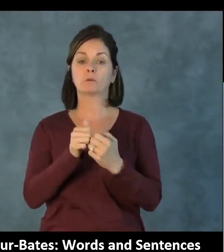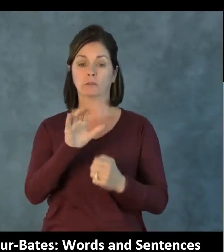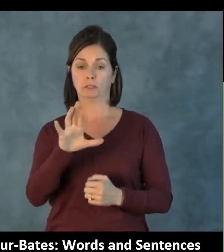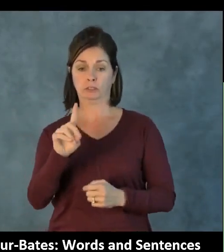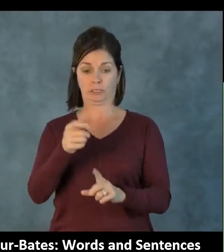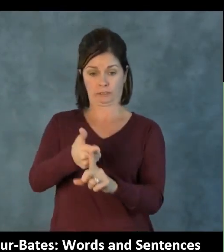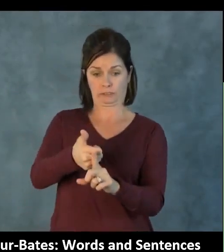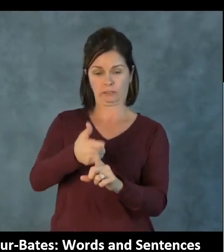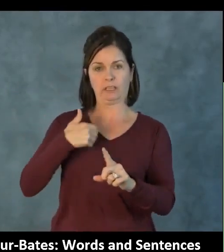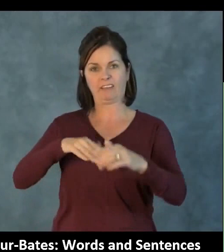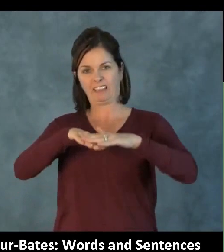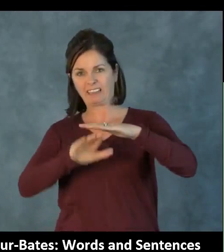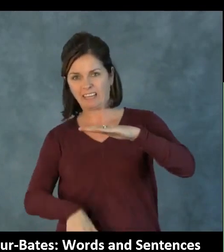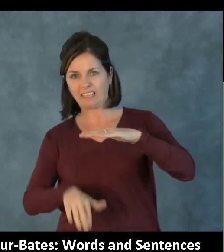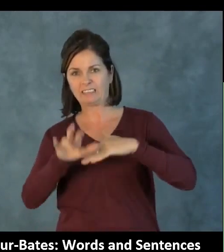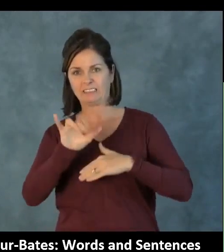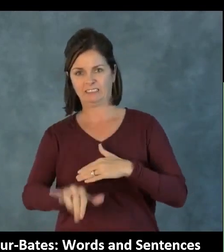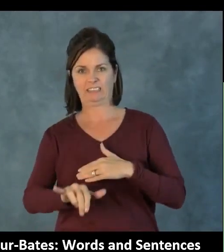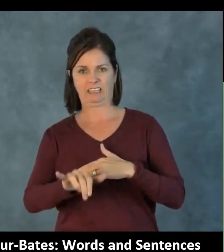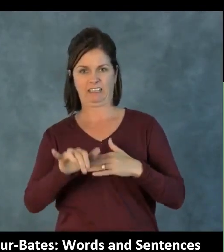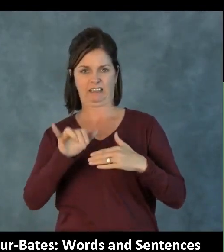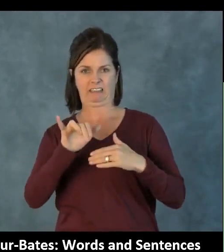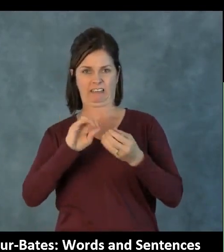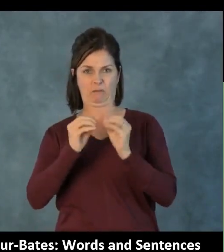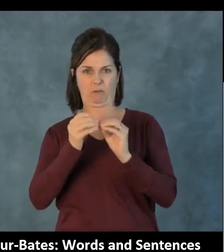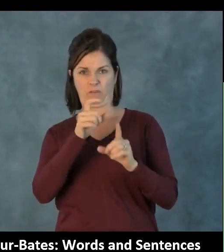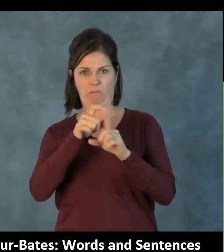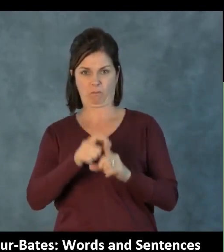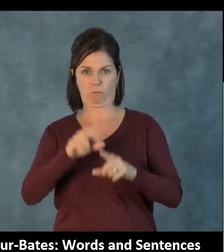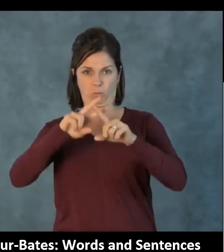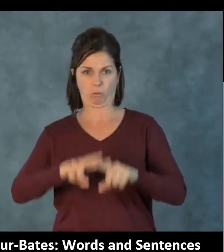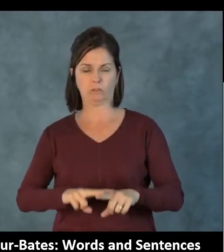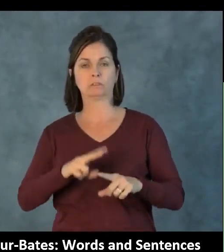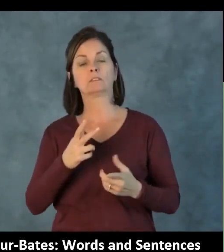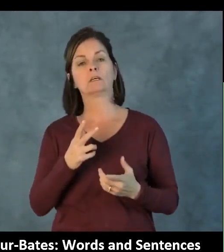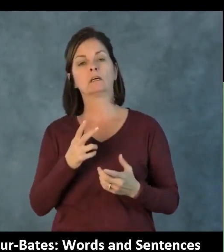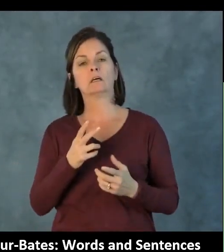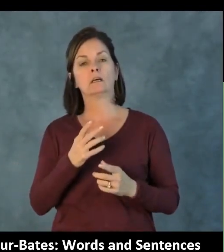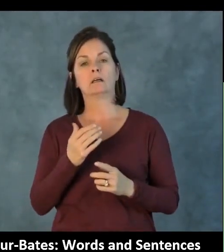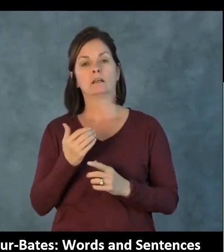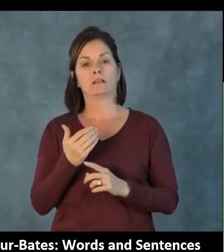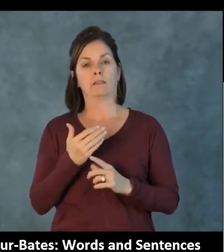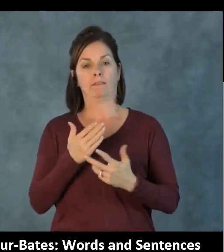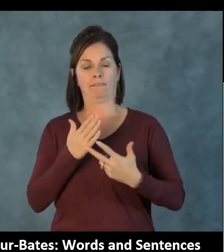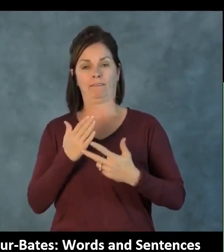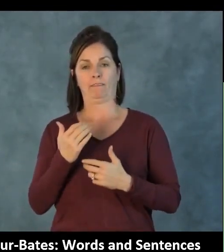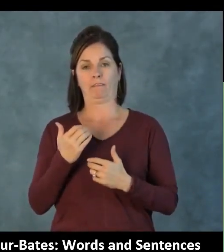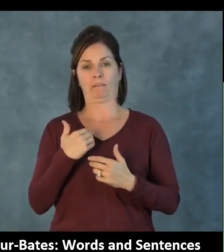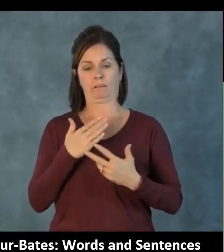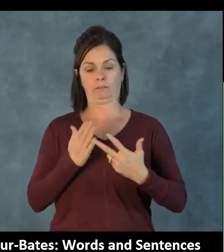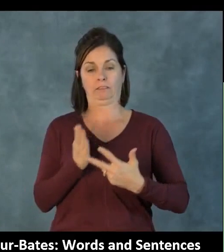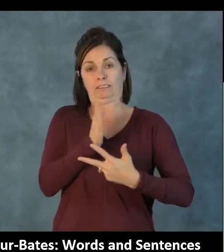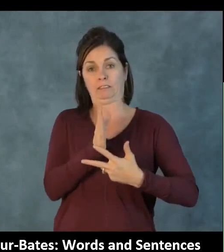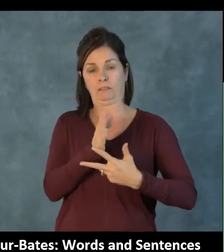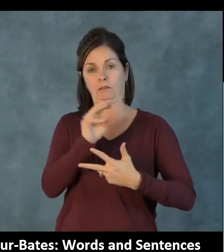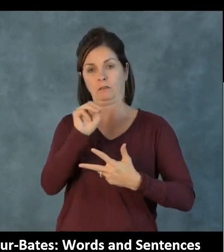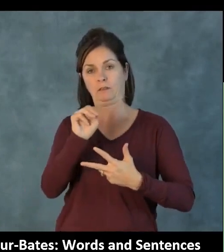than this amount of words, then the prior level of the MacArthur, the MacArthur: Words and Gestures,